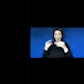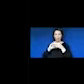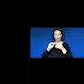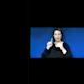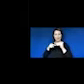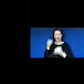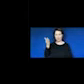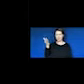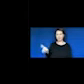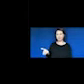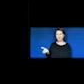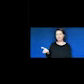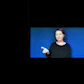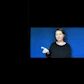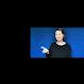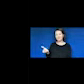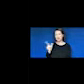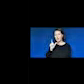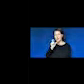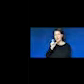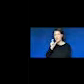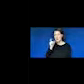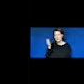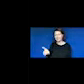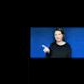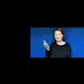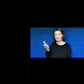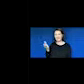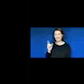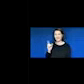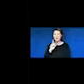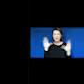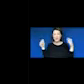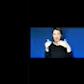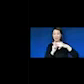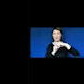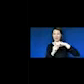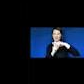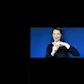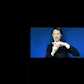mainly on the positives, really only on the positives. It's not a judgmental.